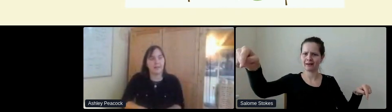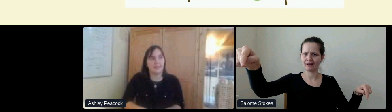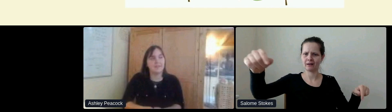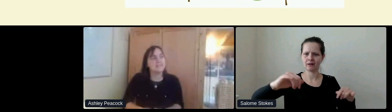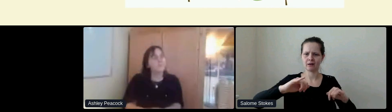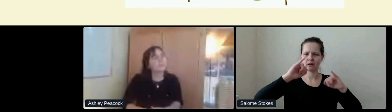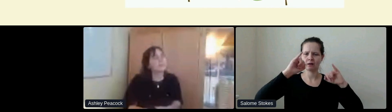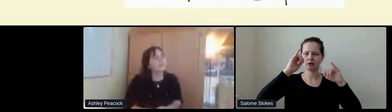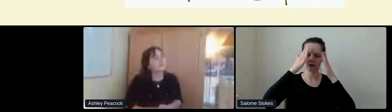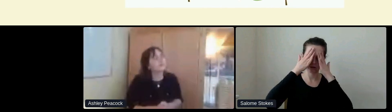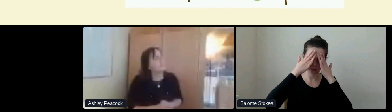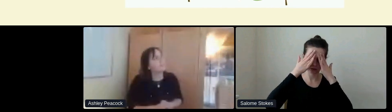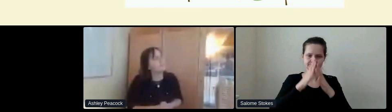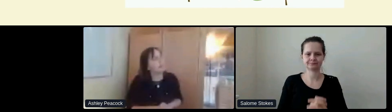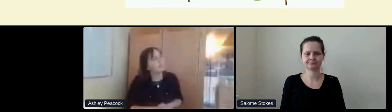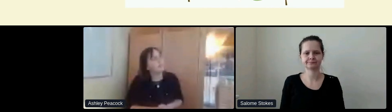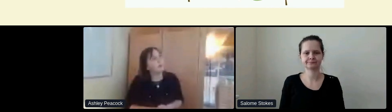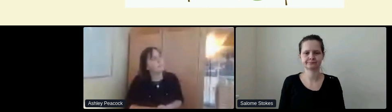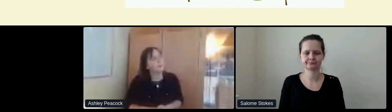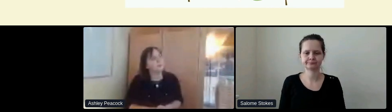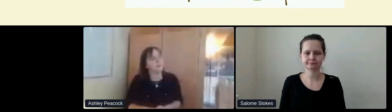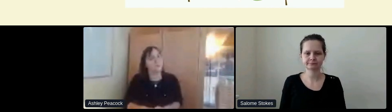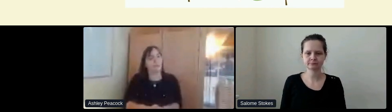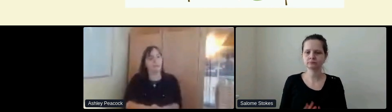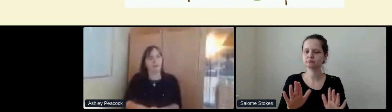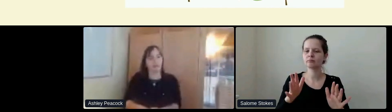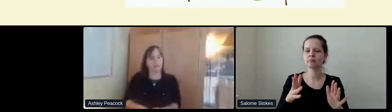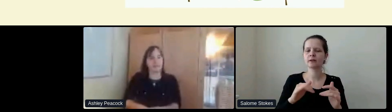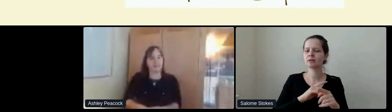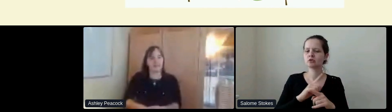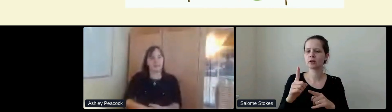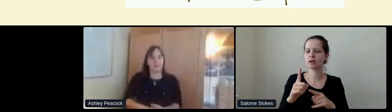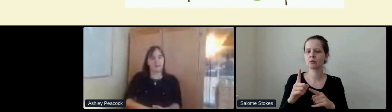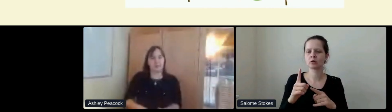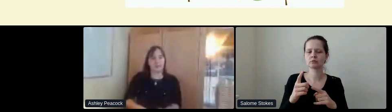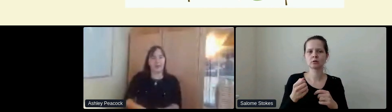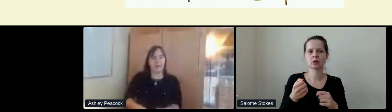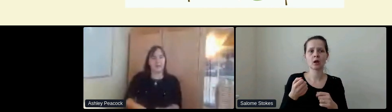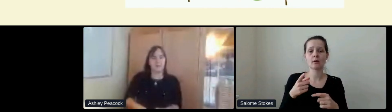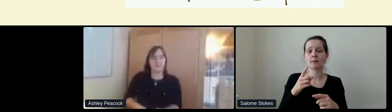Similarly, I gave up with public transport. When I once tried to get to Poland three times and ended